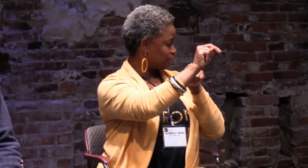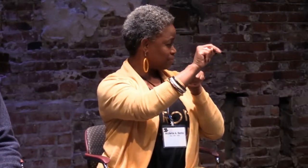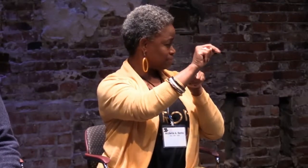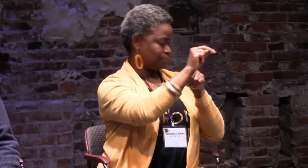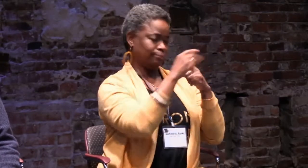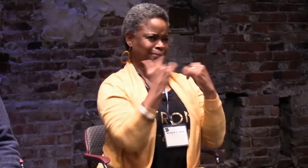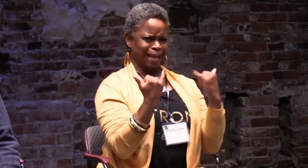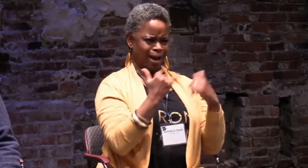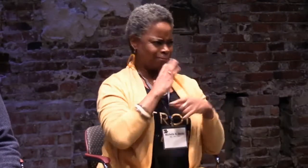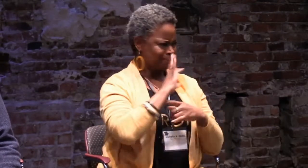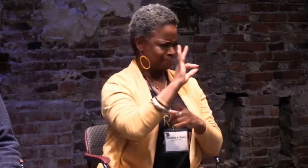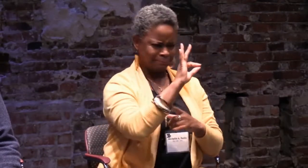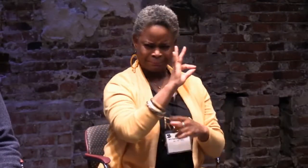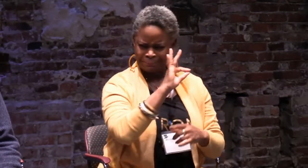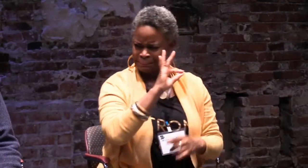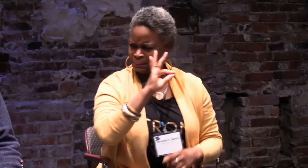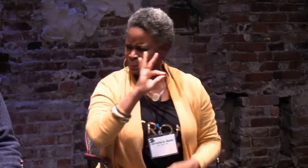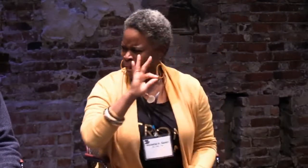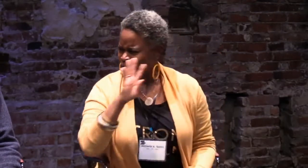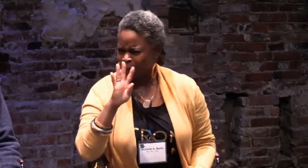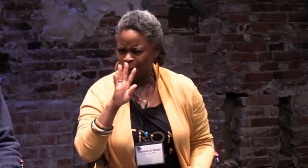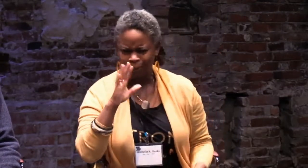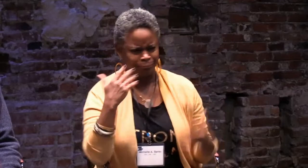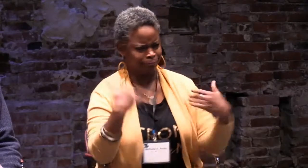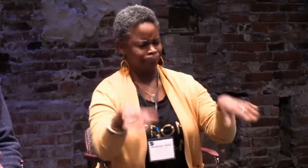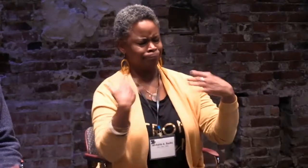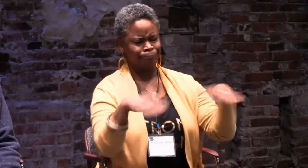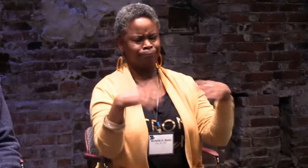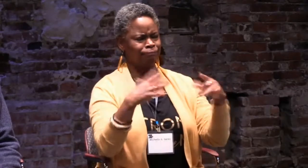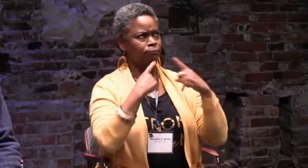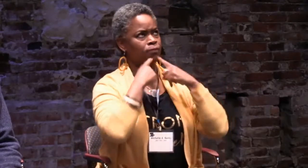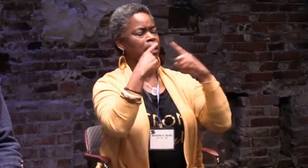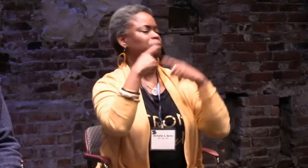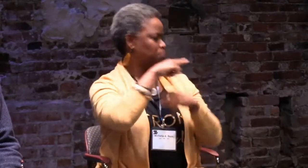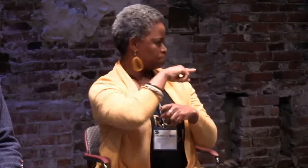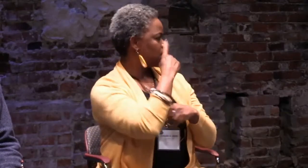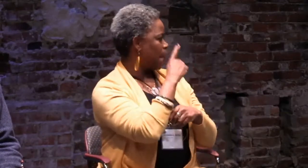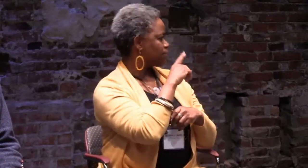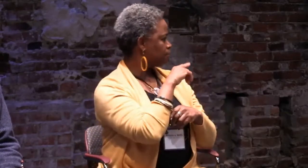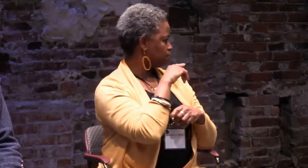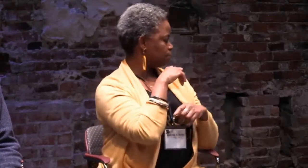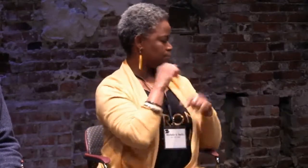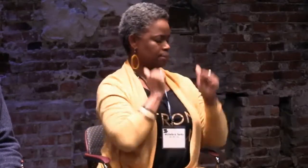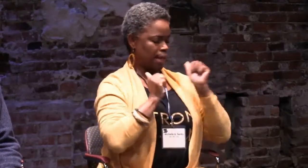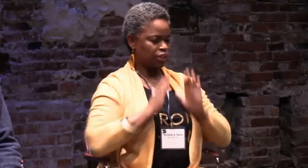I think of the actress Sicily Tyson. She is still kicking, 94 I believe.